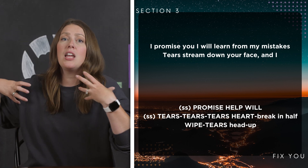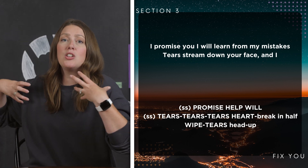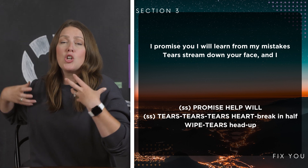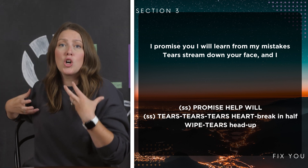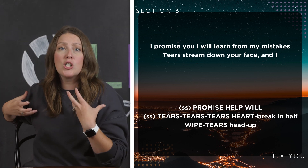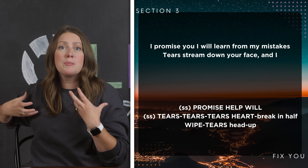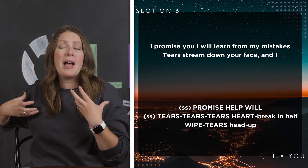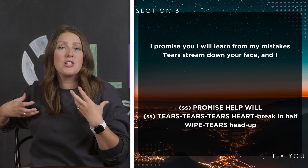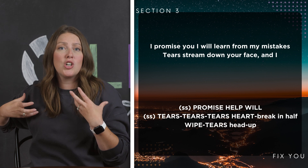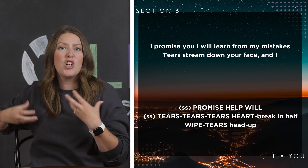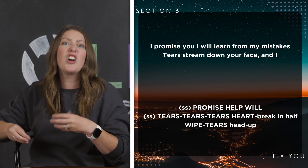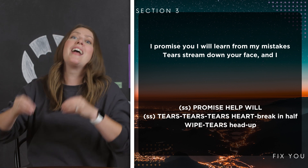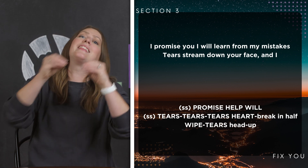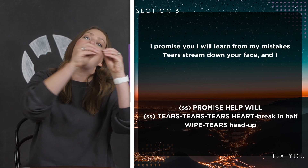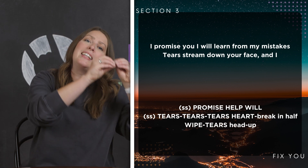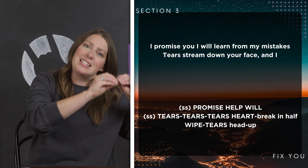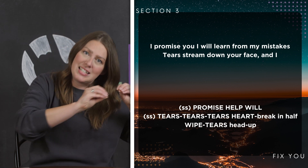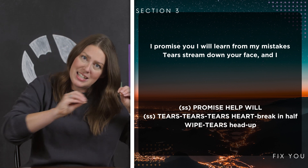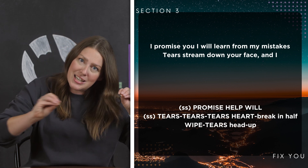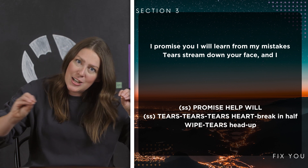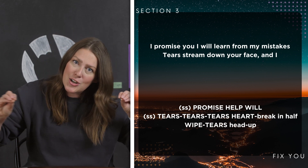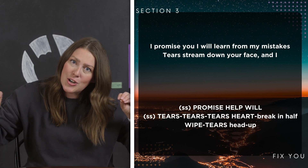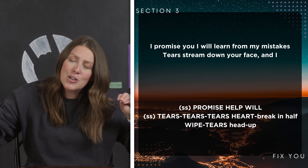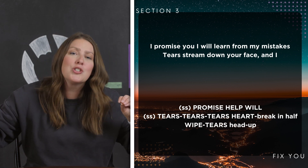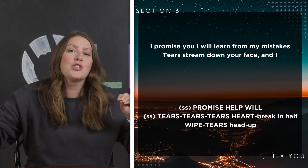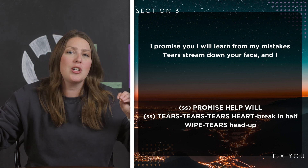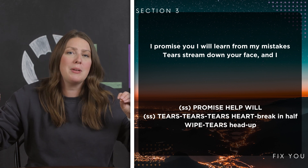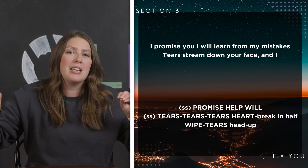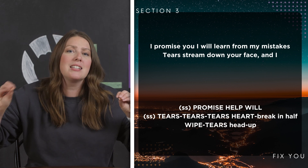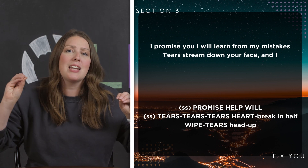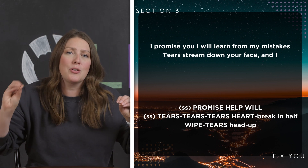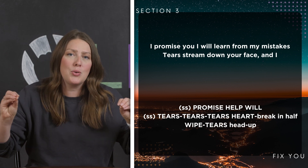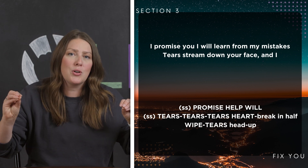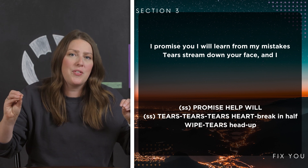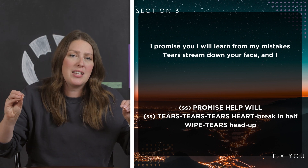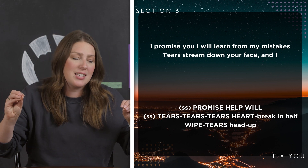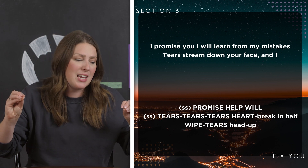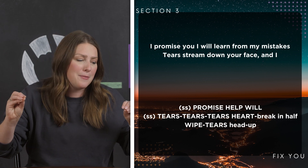it turns back to her that tears streaming down your face again.